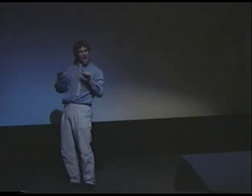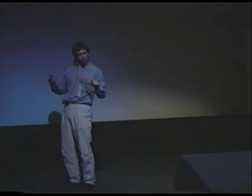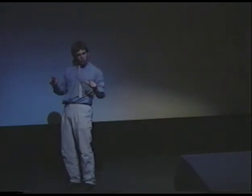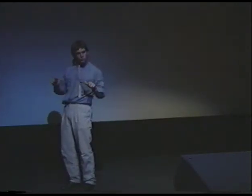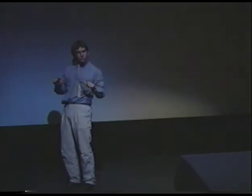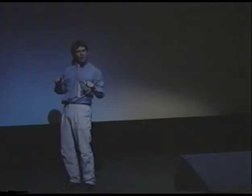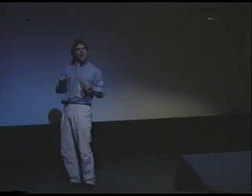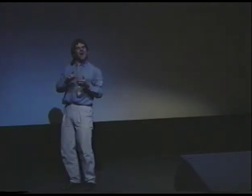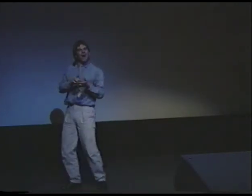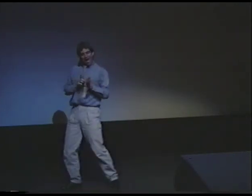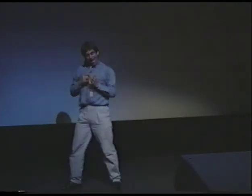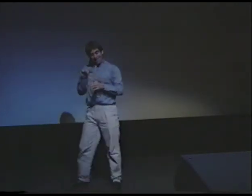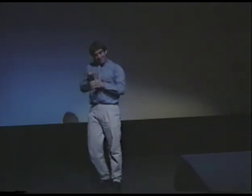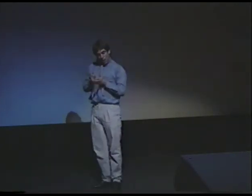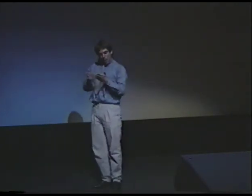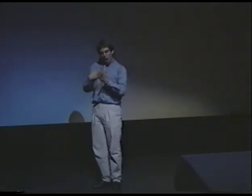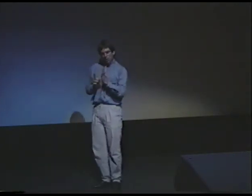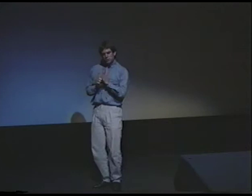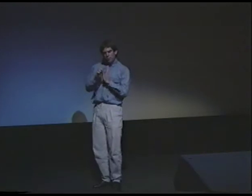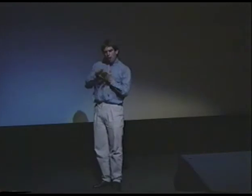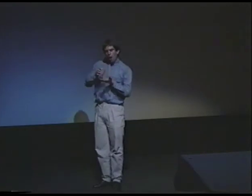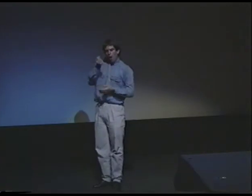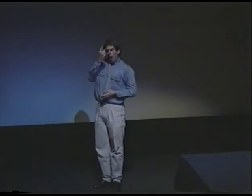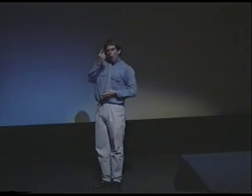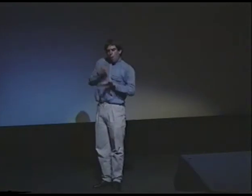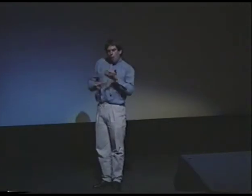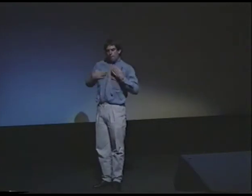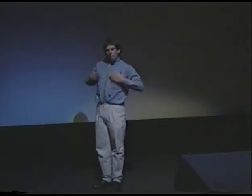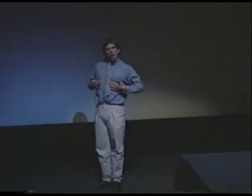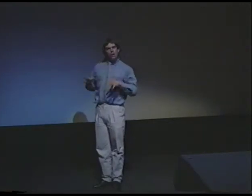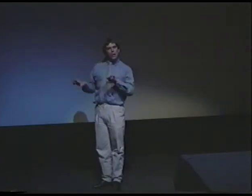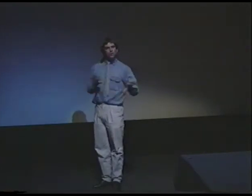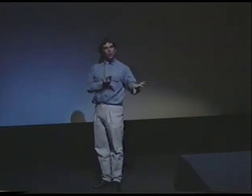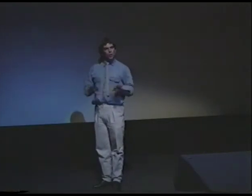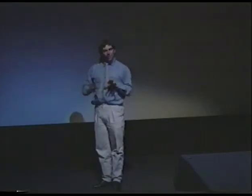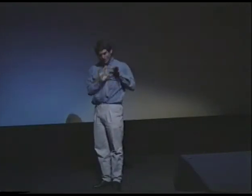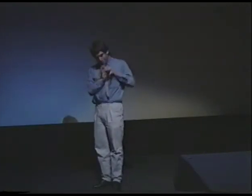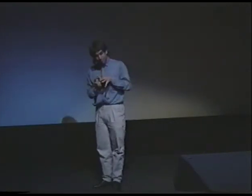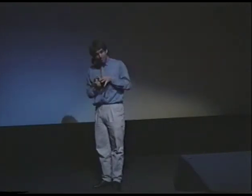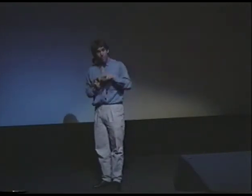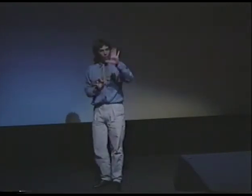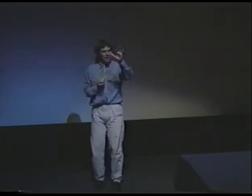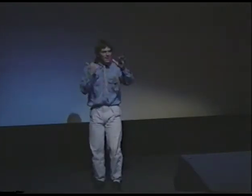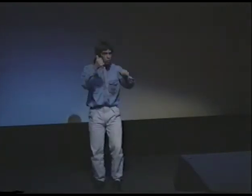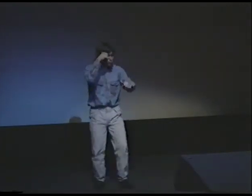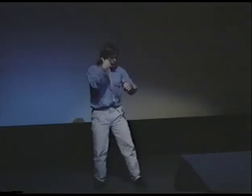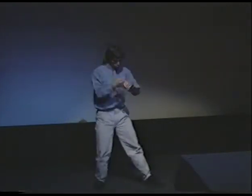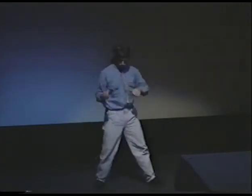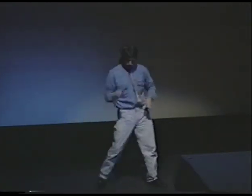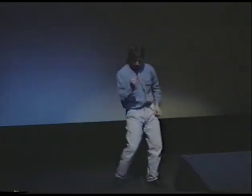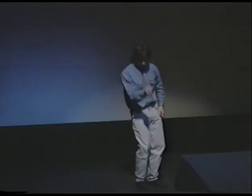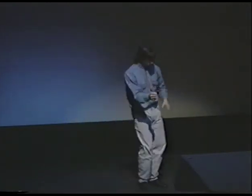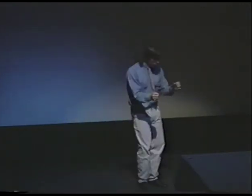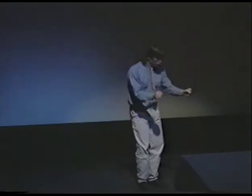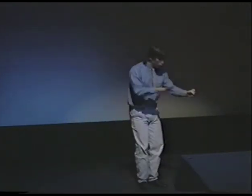That forced me to use better body language. And I started to understand what my body could do.